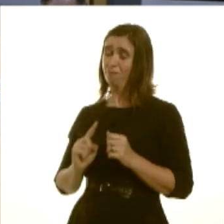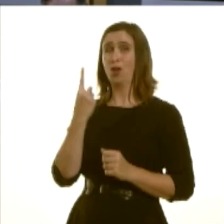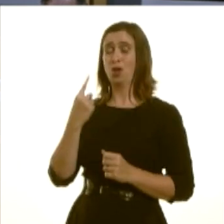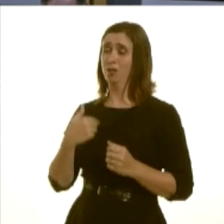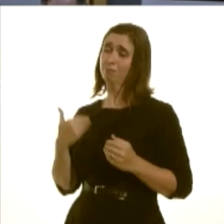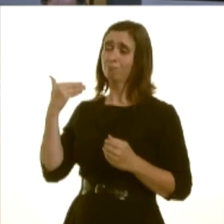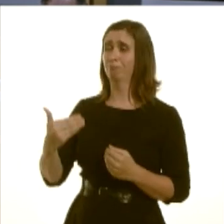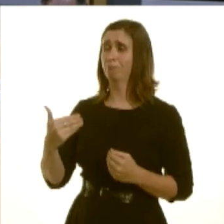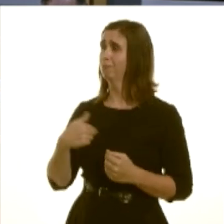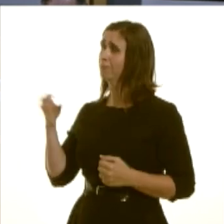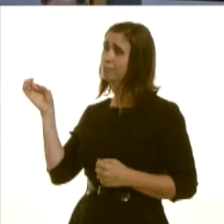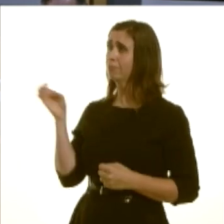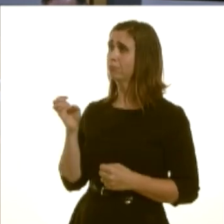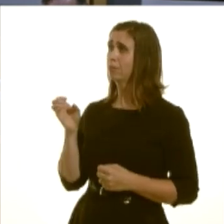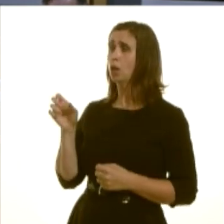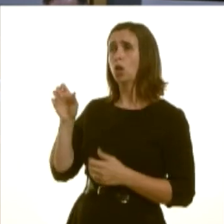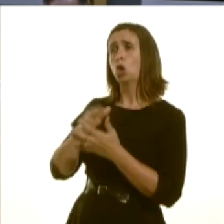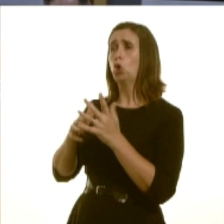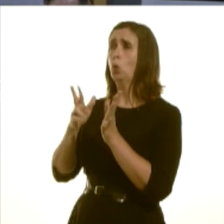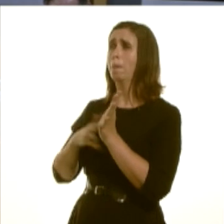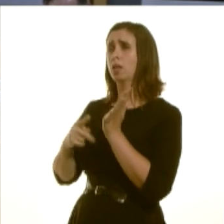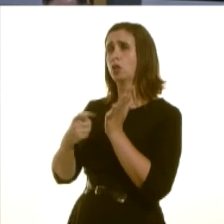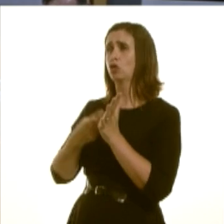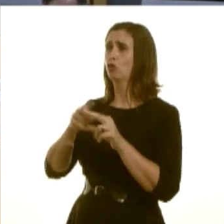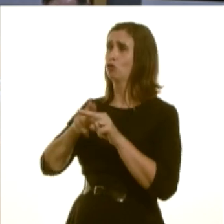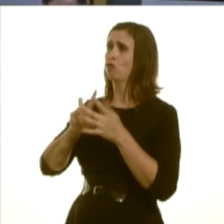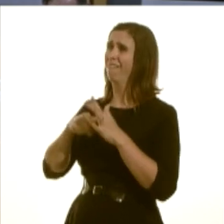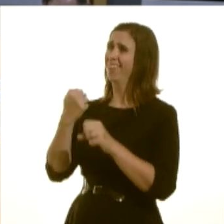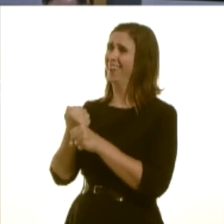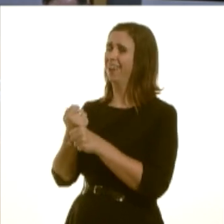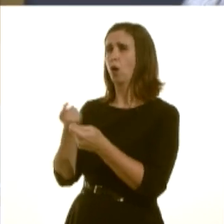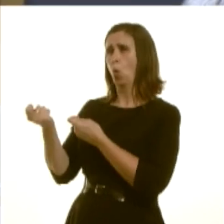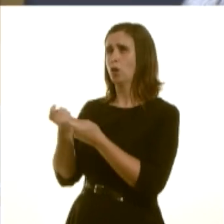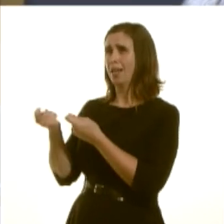a human trafficking co-ordinator, and that gives a Welsh perspective. However, since